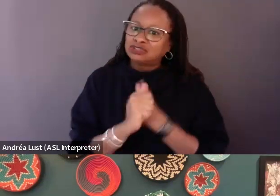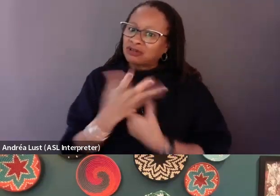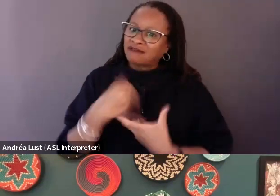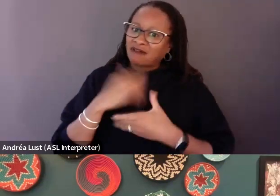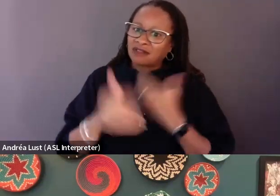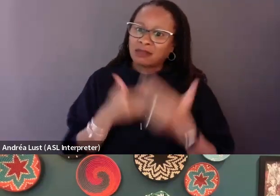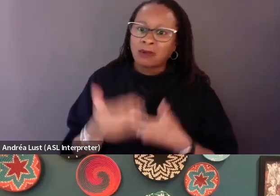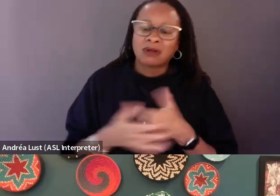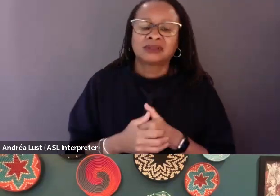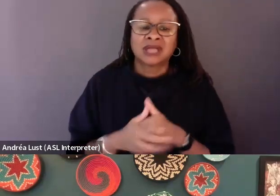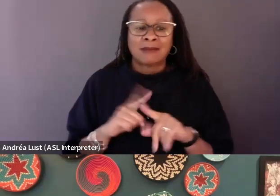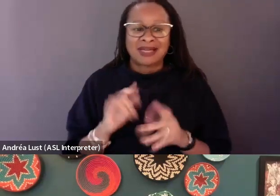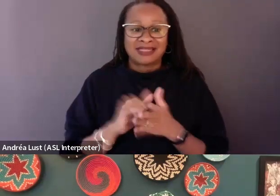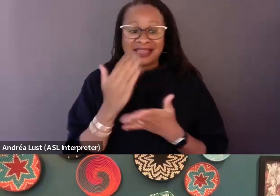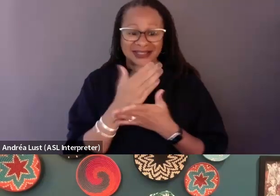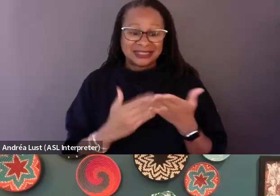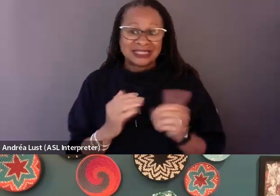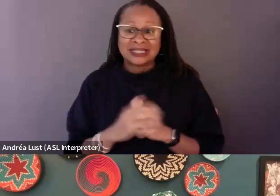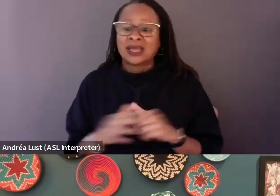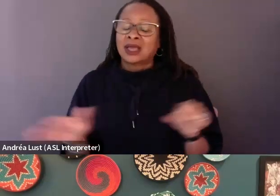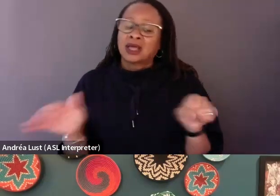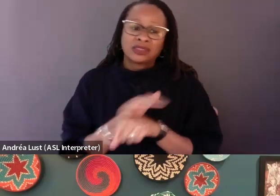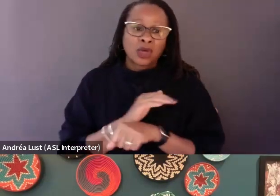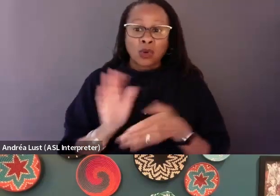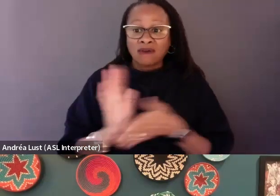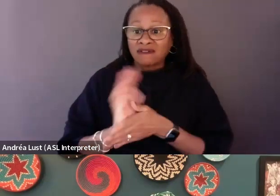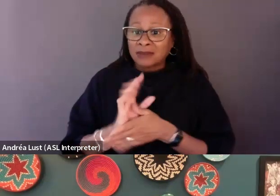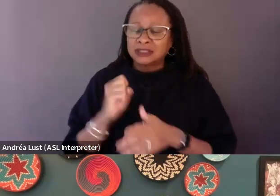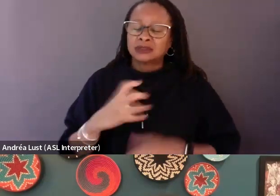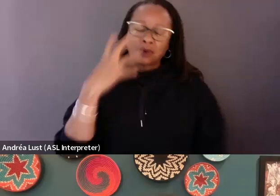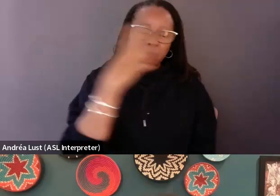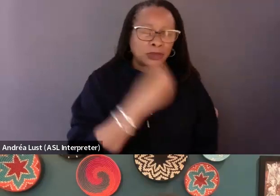But that scene and just the entire film is so beautifully shot.